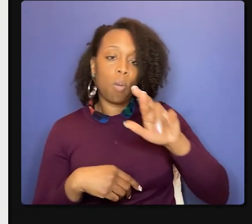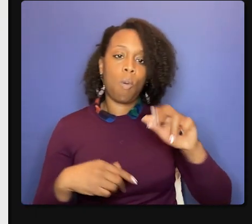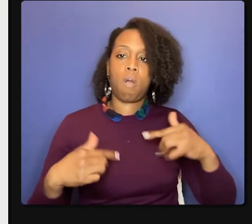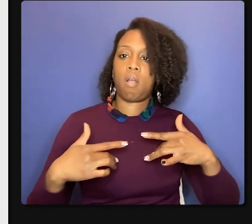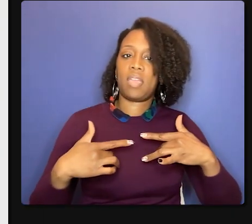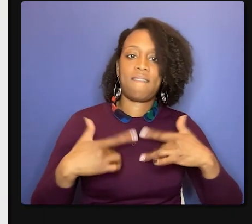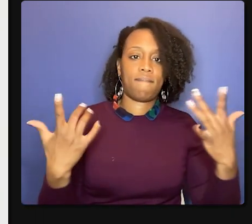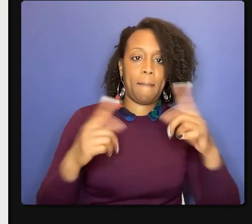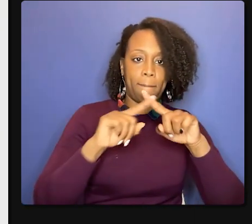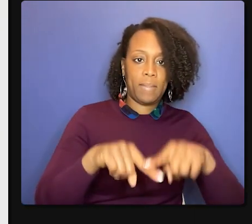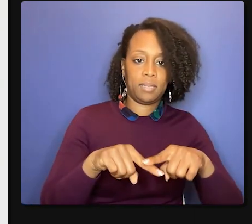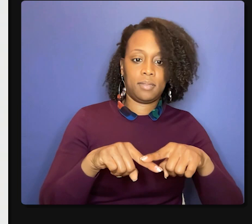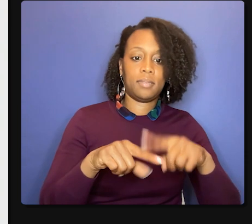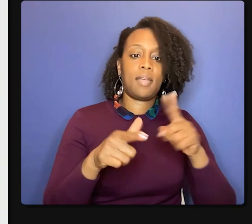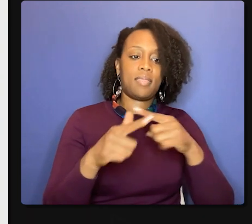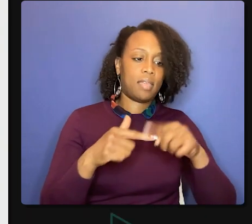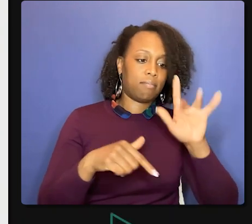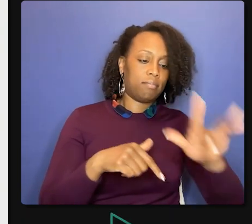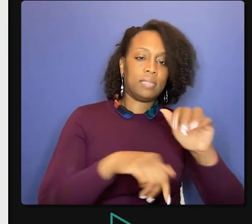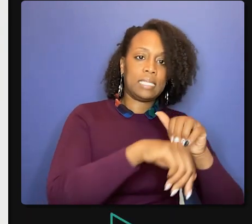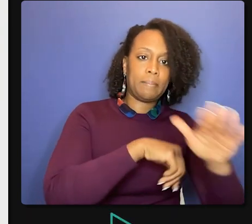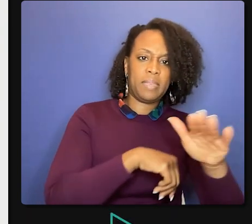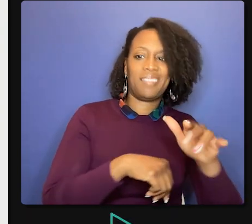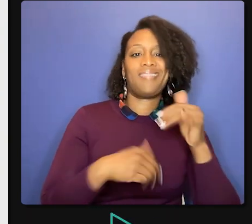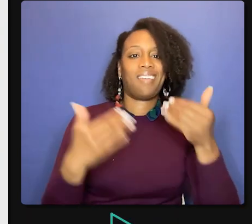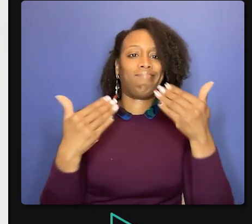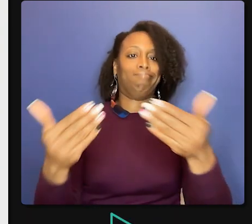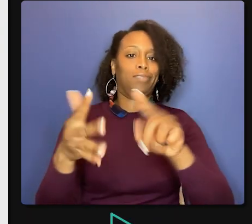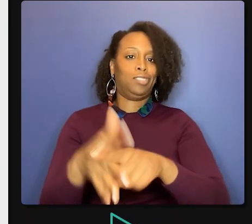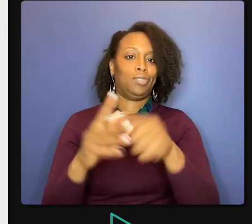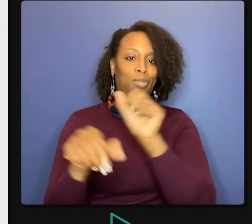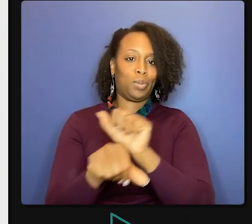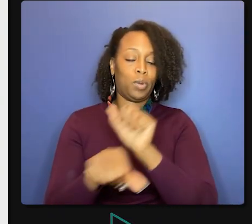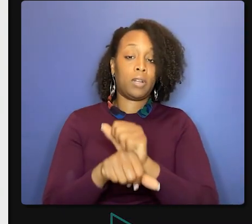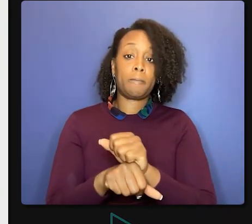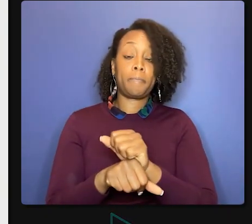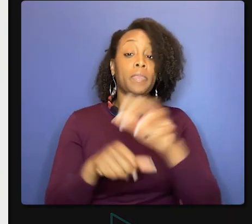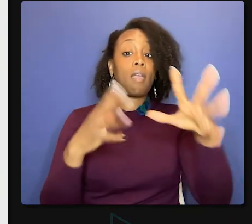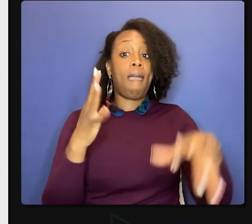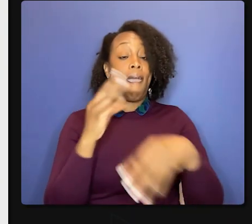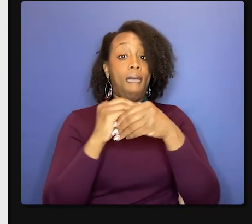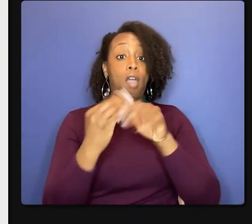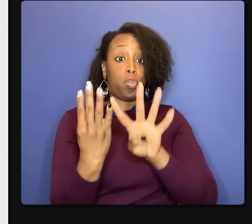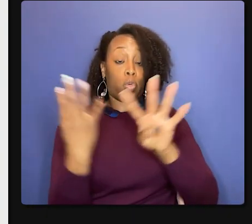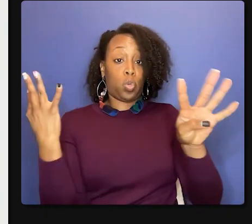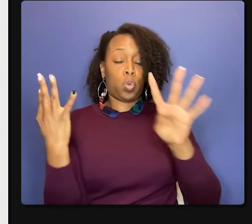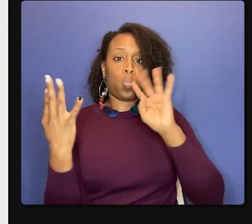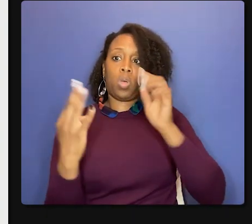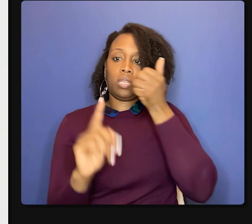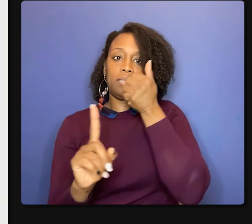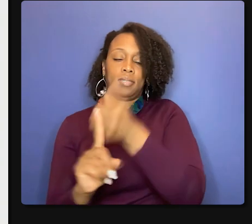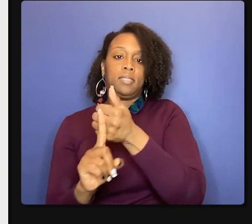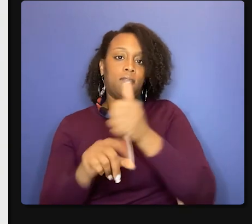polling or event based, and submit, well that kicks the work off. And one thing I want to also add is that the queue